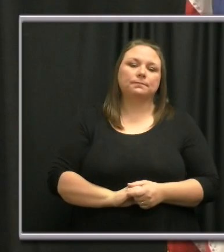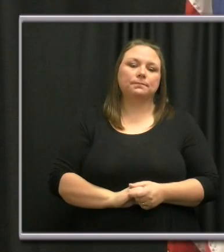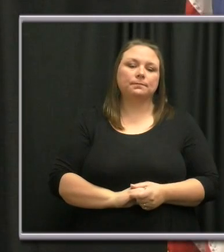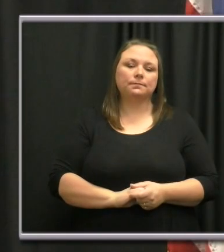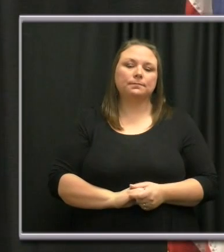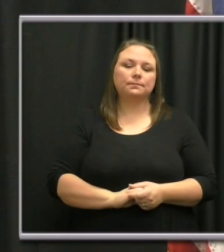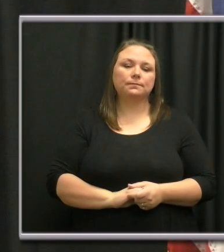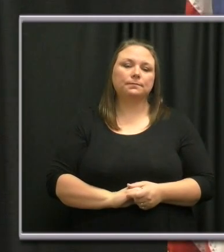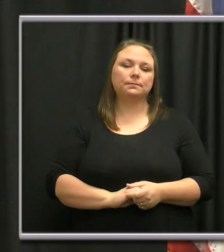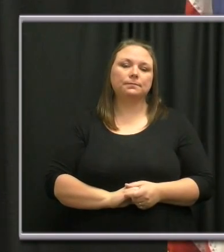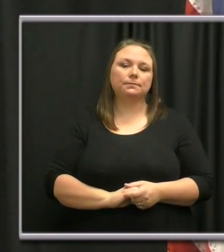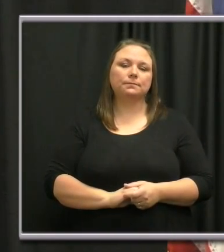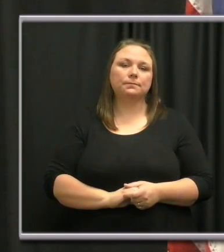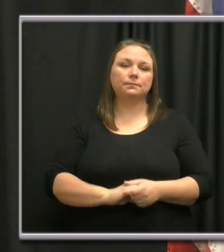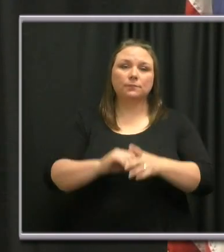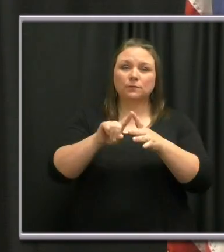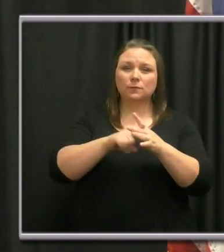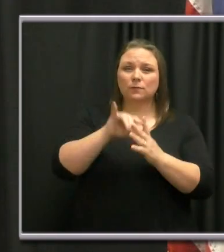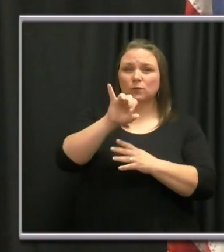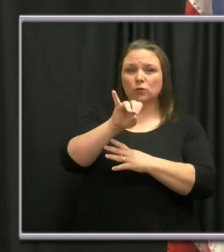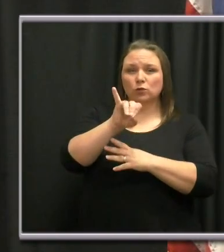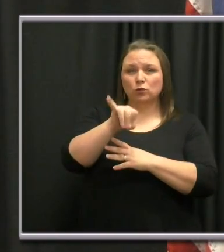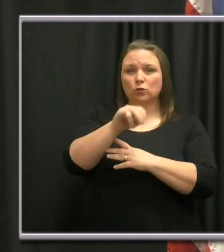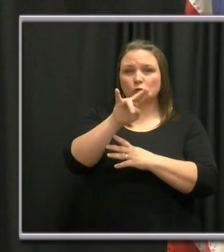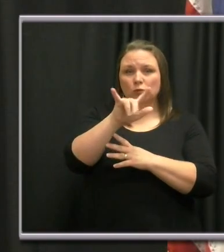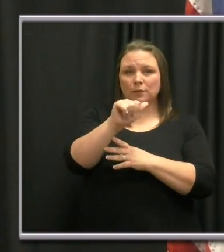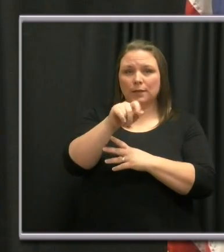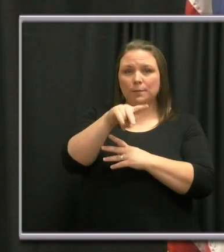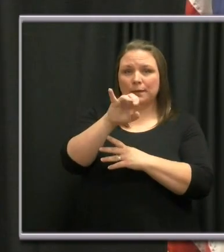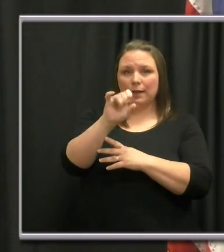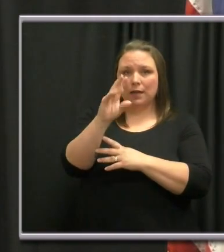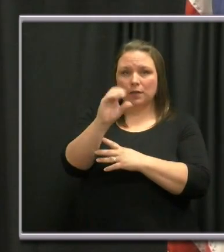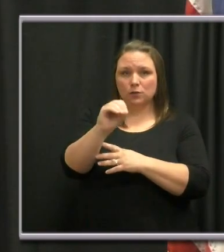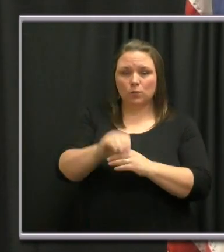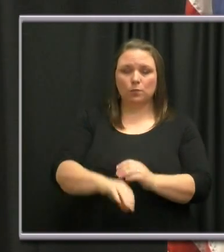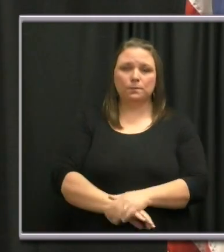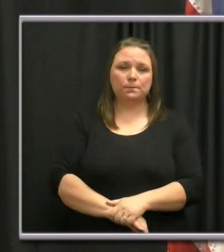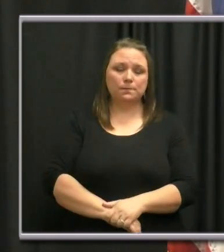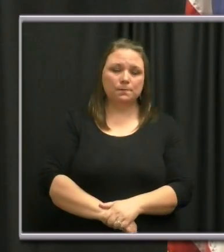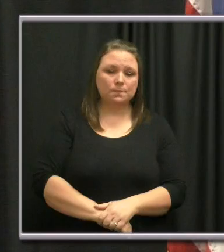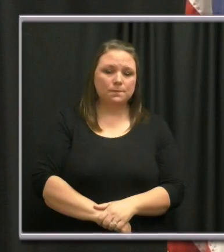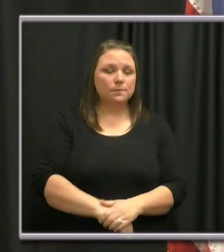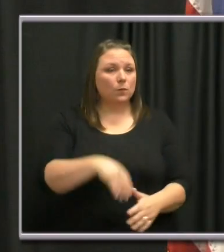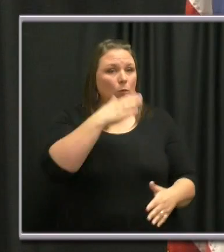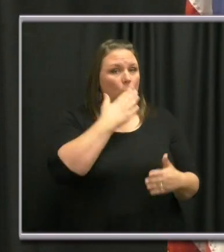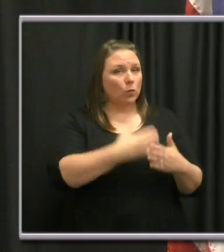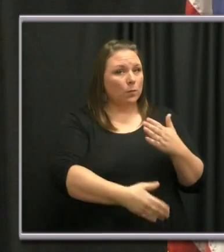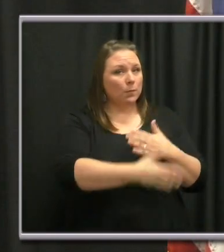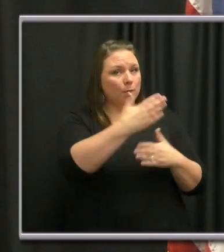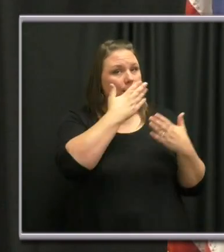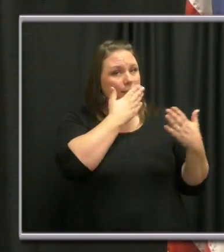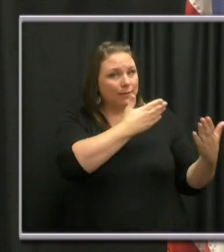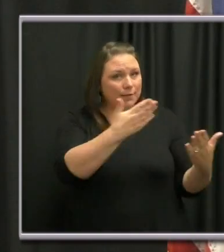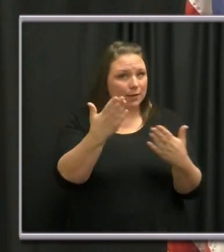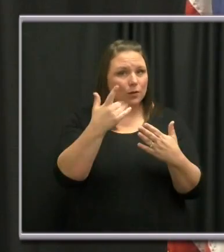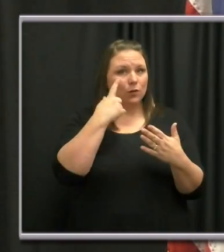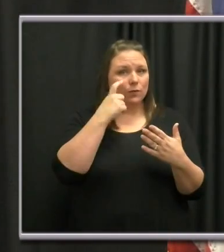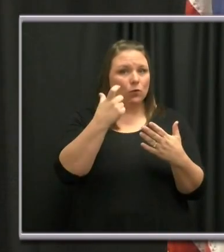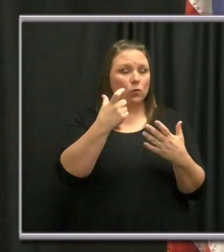MAY PROCEED BY ASKING YOUR QUESTION OVER THE AIR. WE'LL